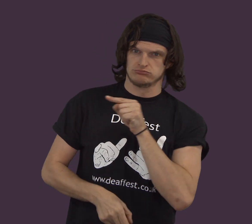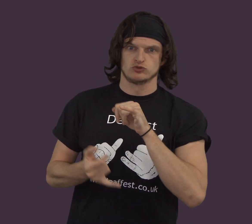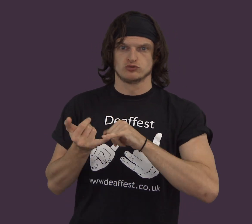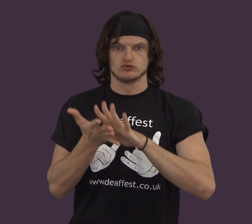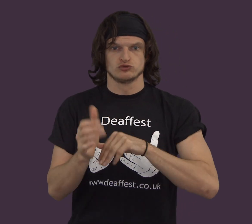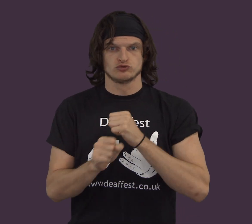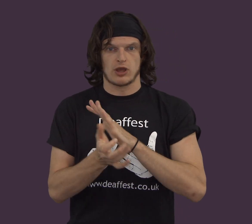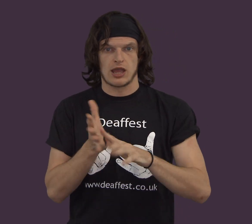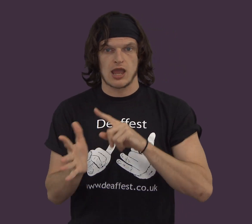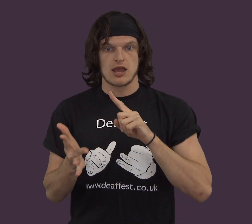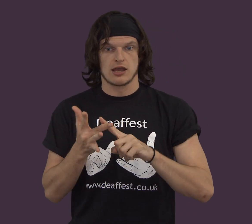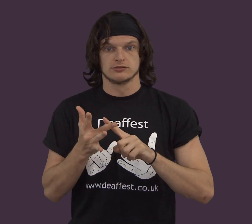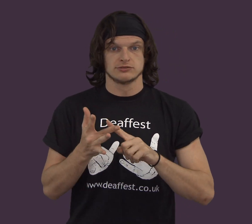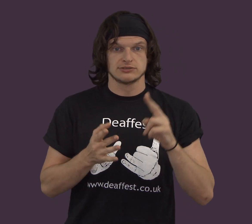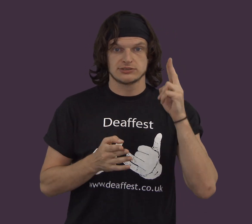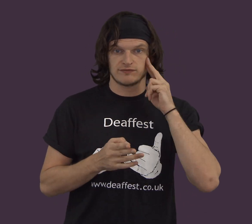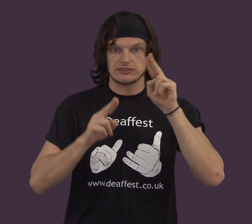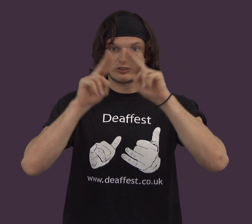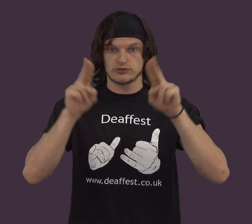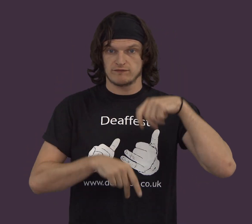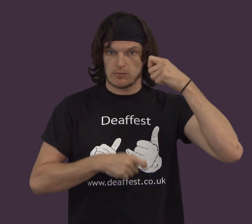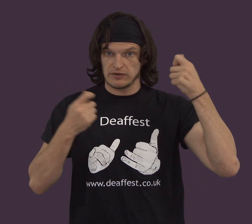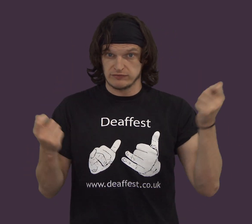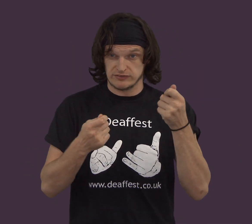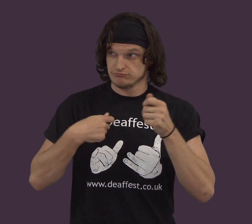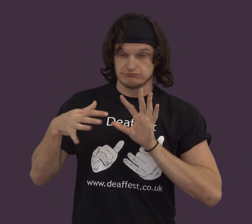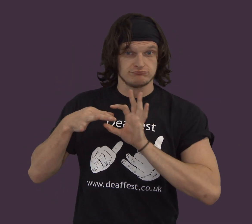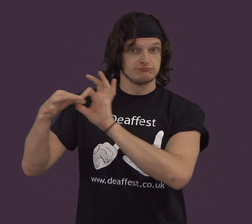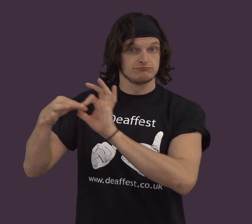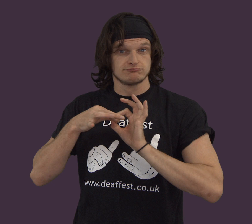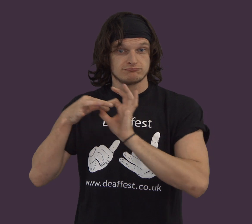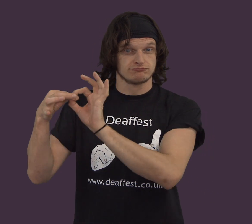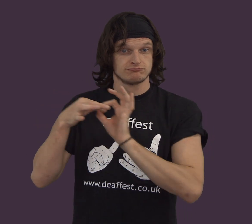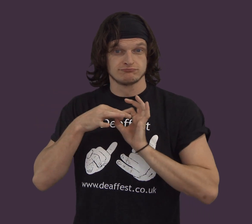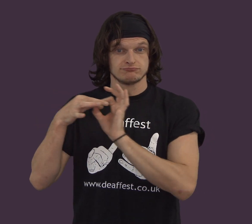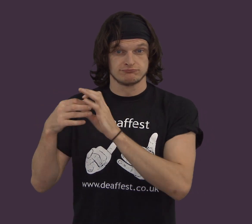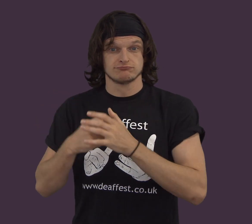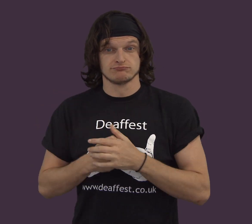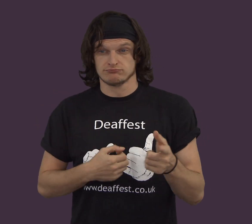including our partner Shanghai International Deaf Film Festival